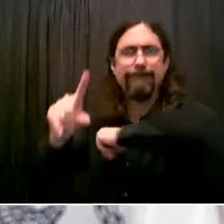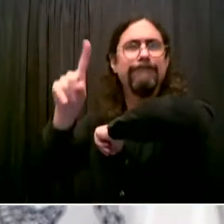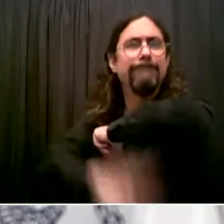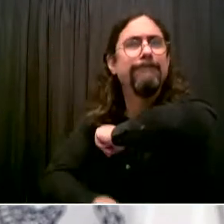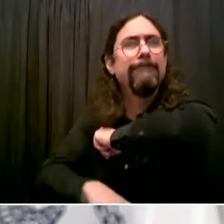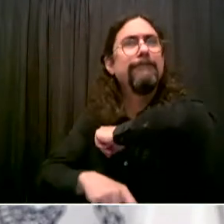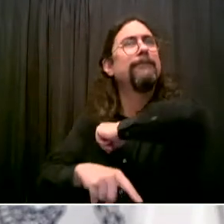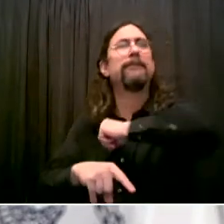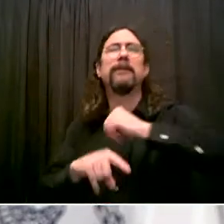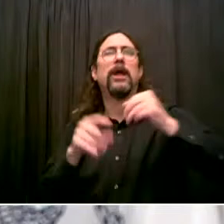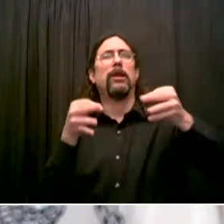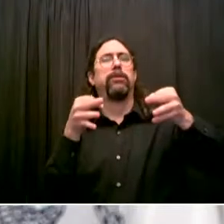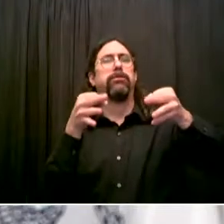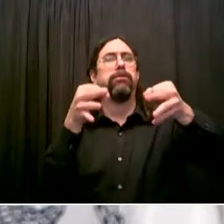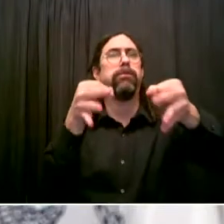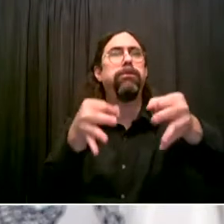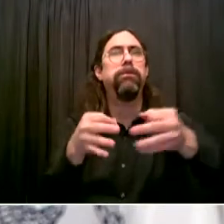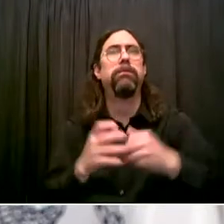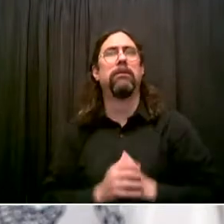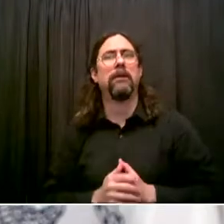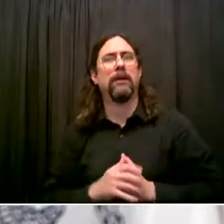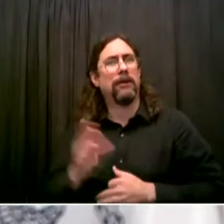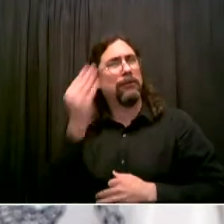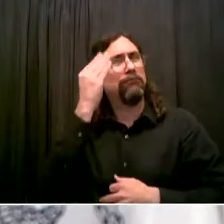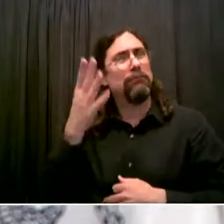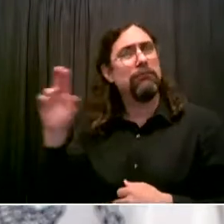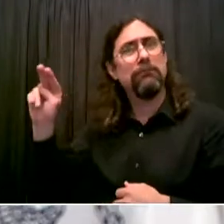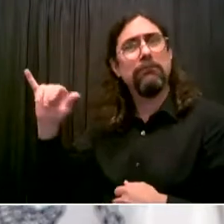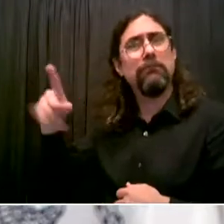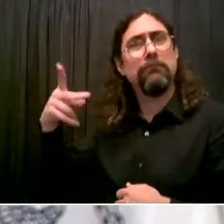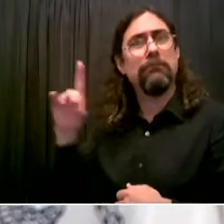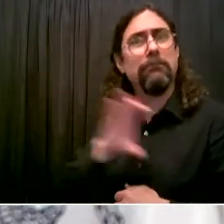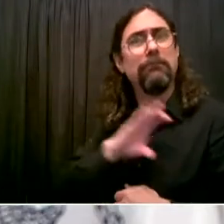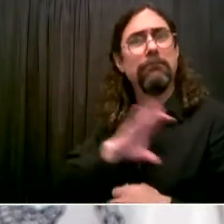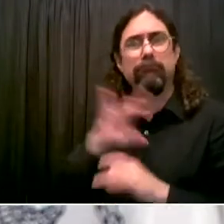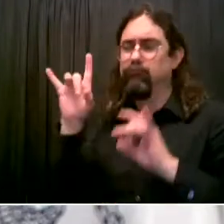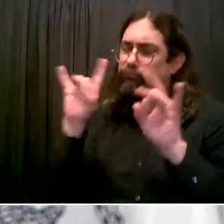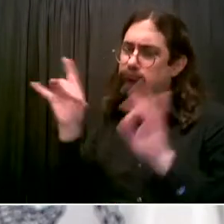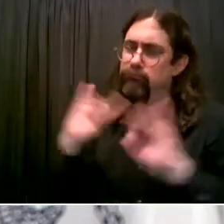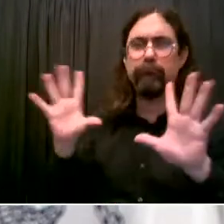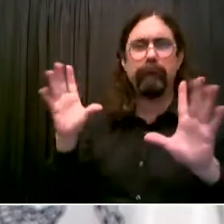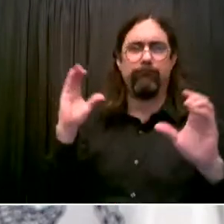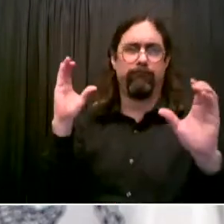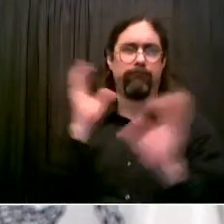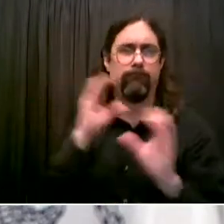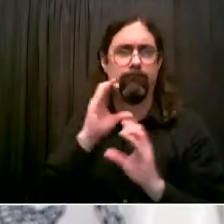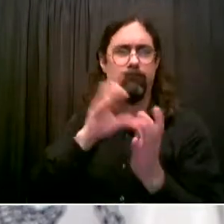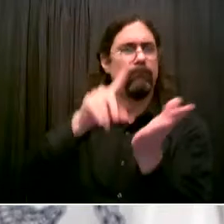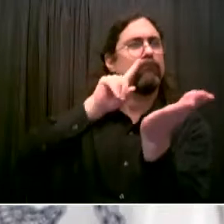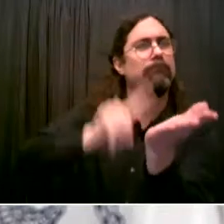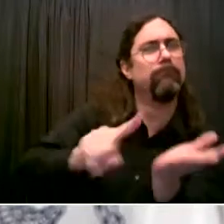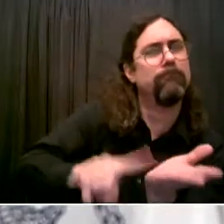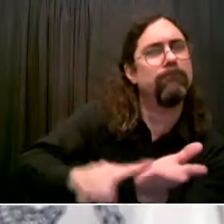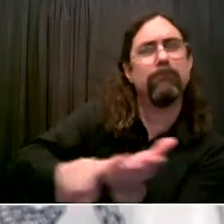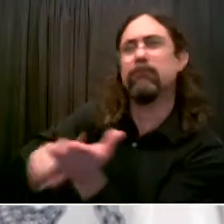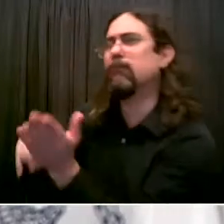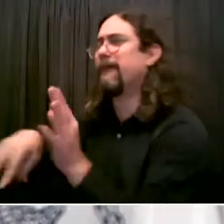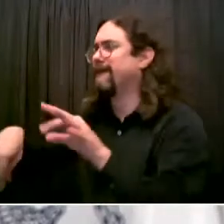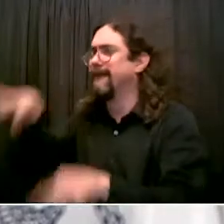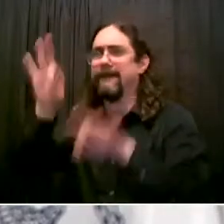OVERWHELMINGLY,.